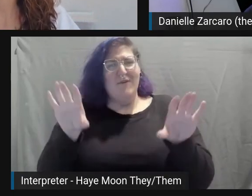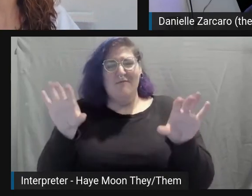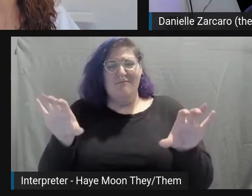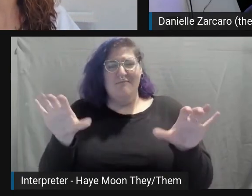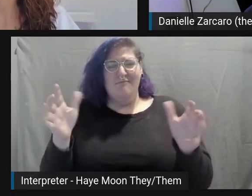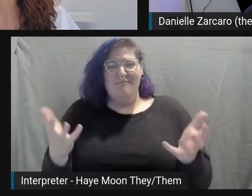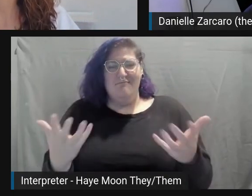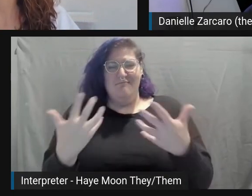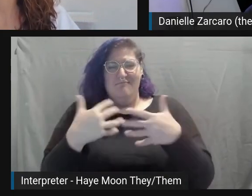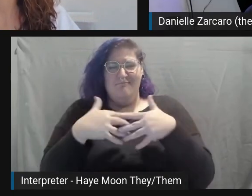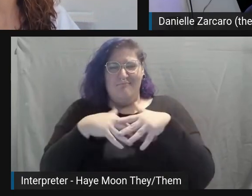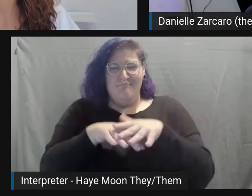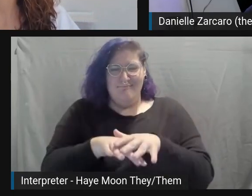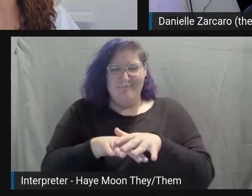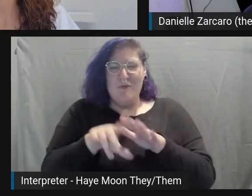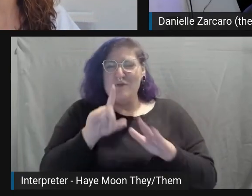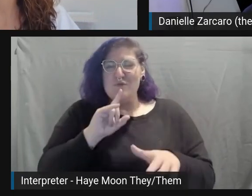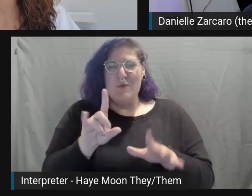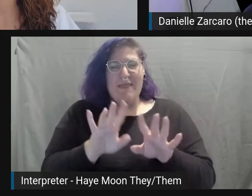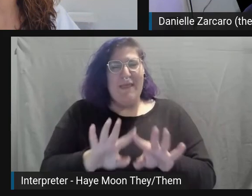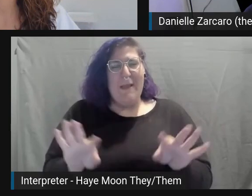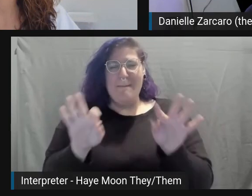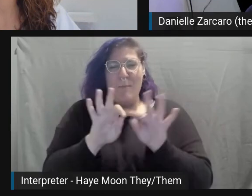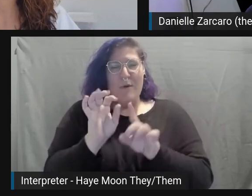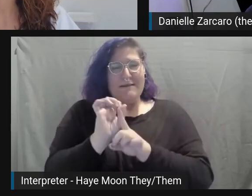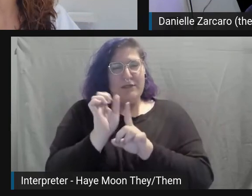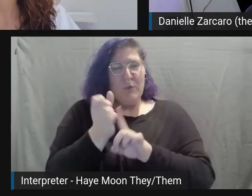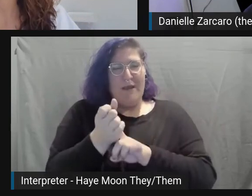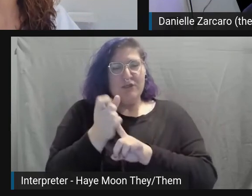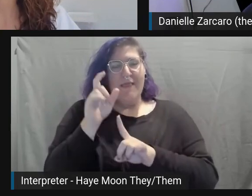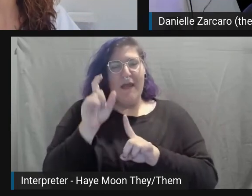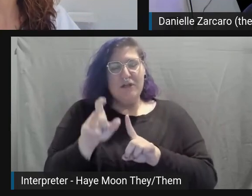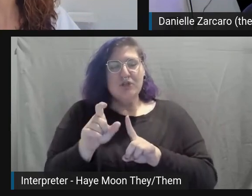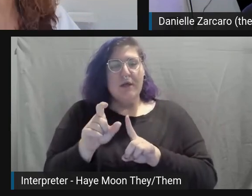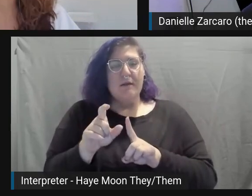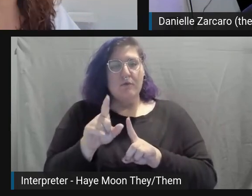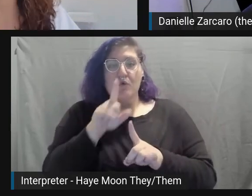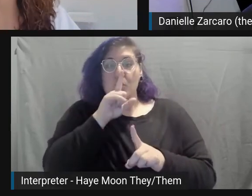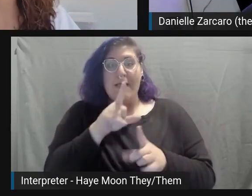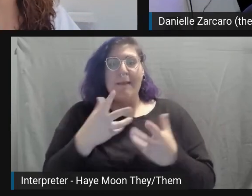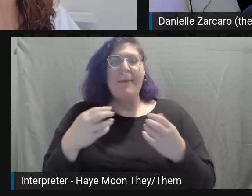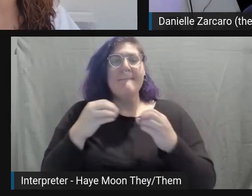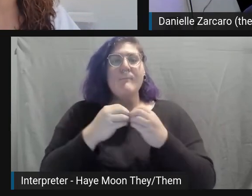that should be part of the spine of the internet that is now